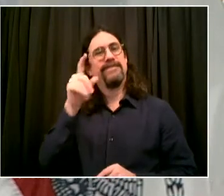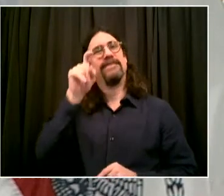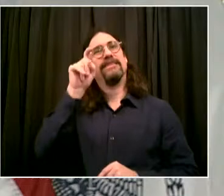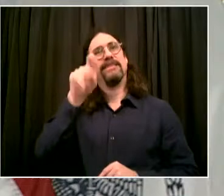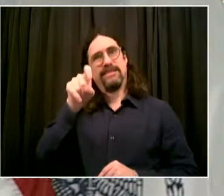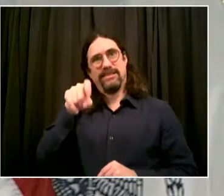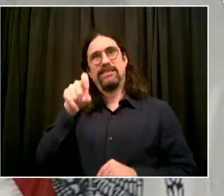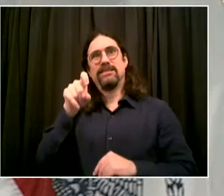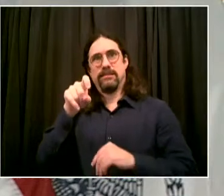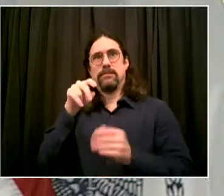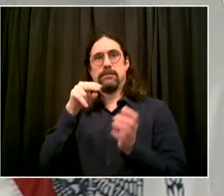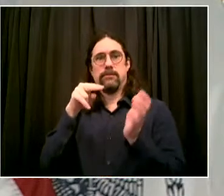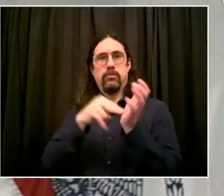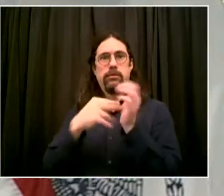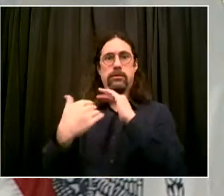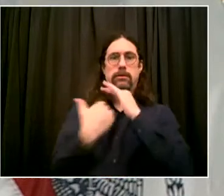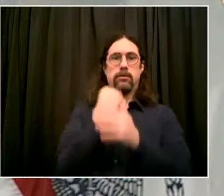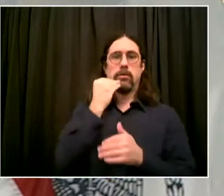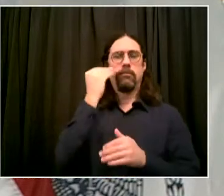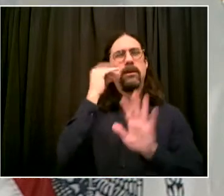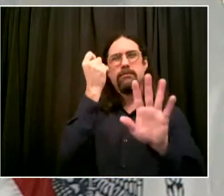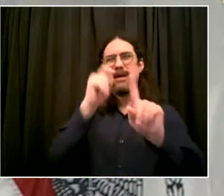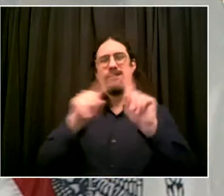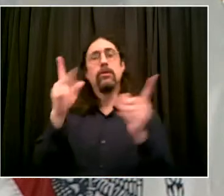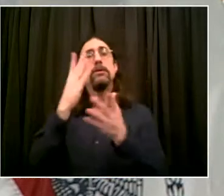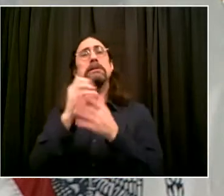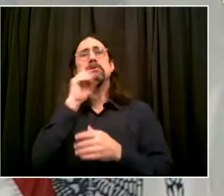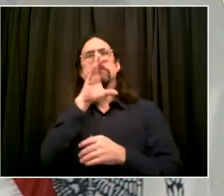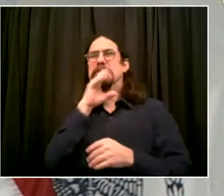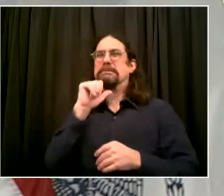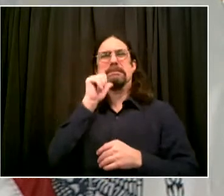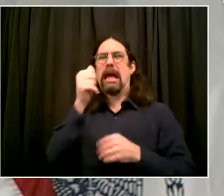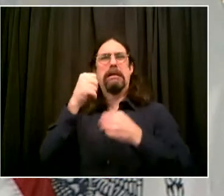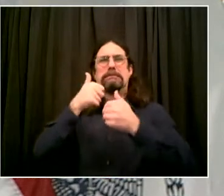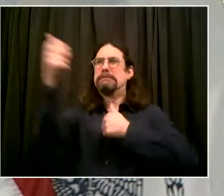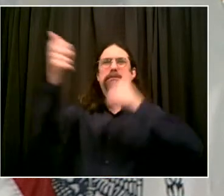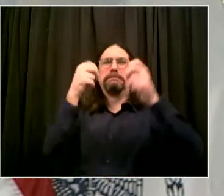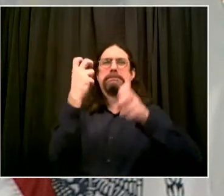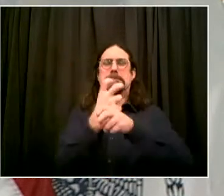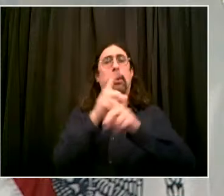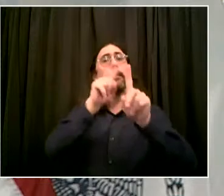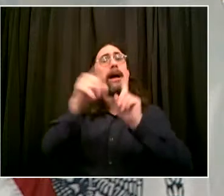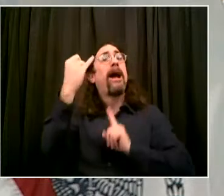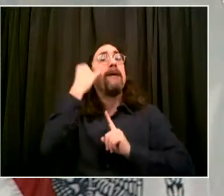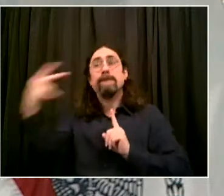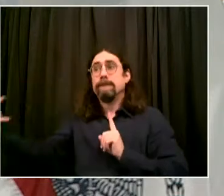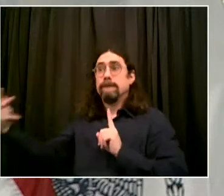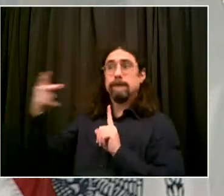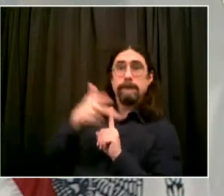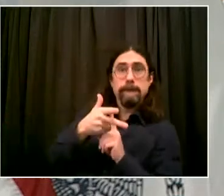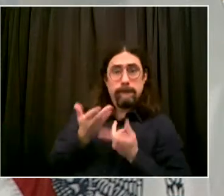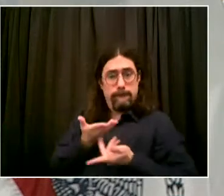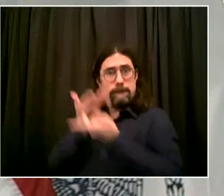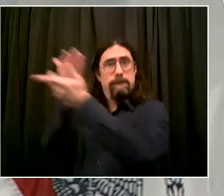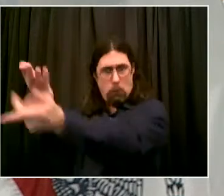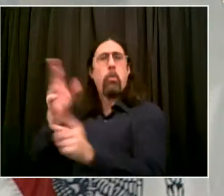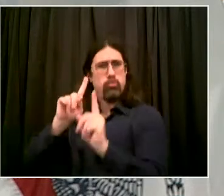GET THE VACCINE SAFELY HAS TO GO TO THEIR HOME THAT'S OBVIOUSLY MUCH MORE COMPLEX AND TAKES S A LOTOT OF